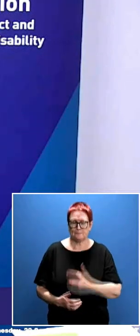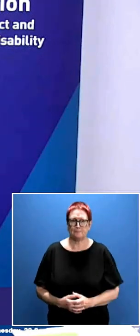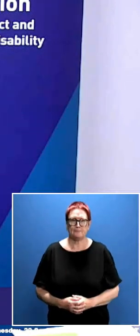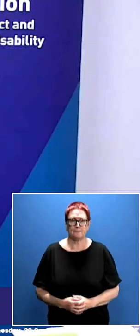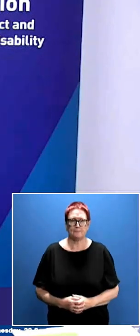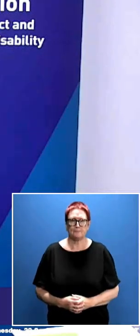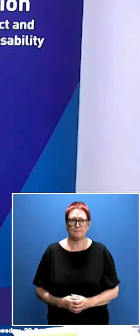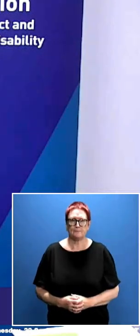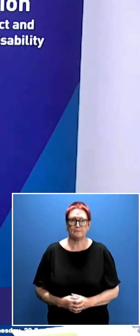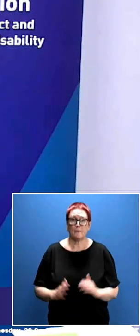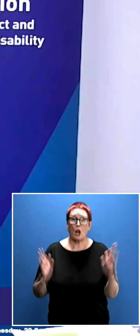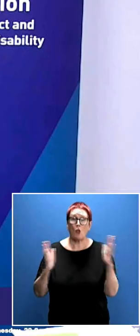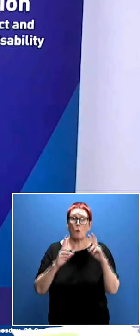The Royal Commission is adjourned.